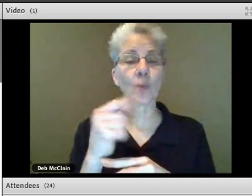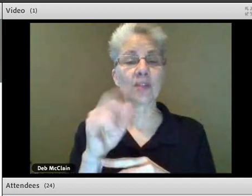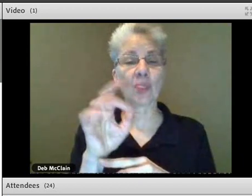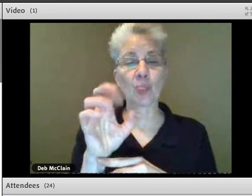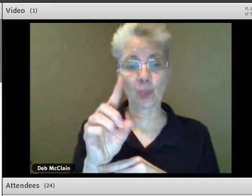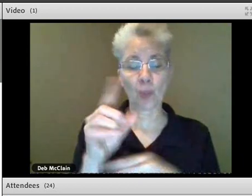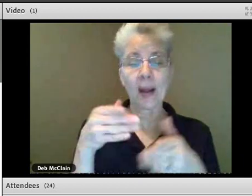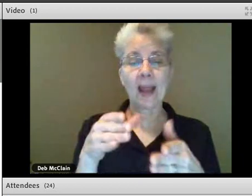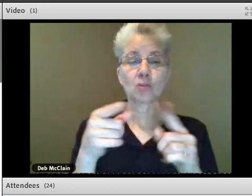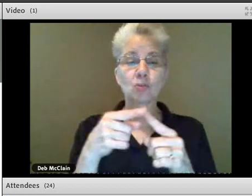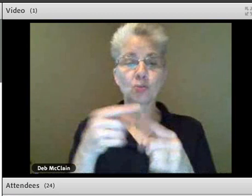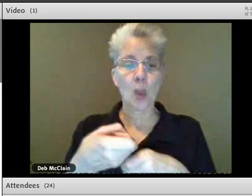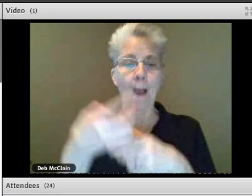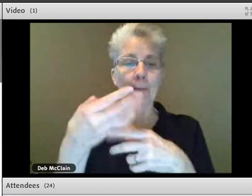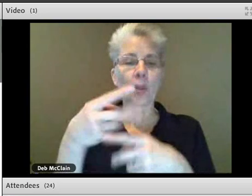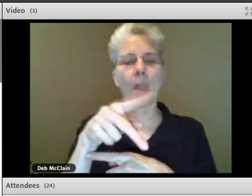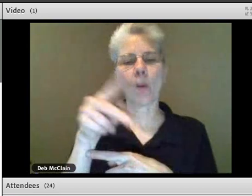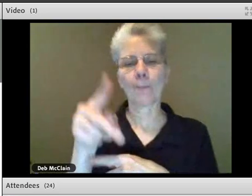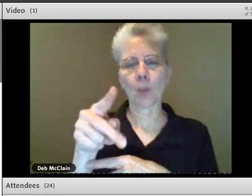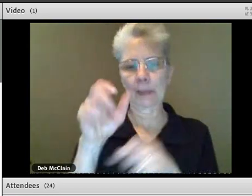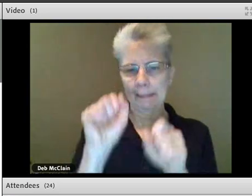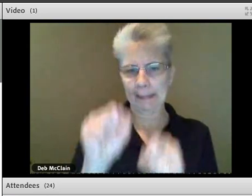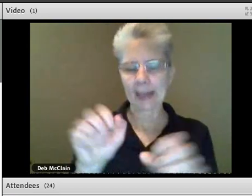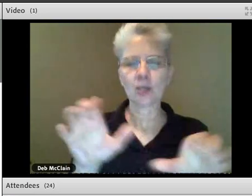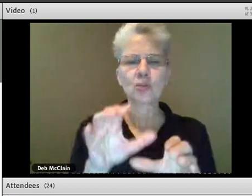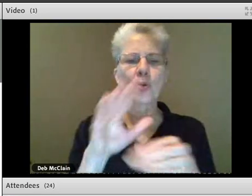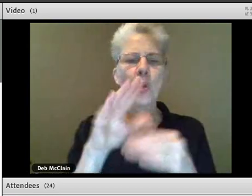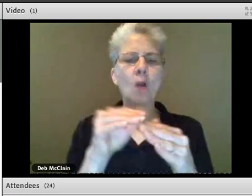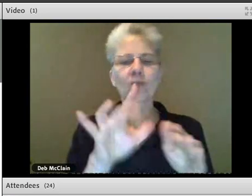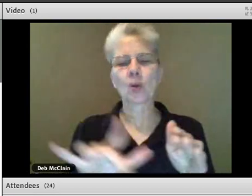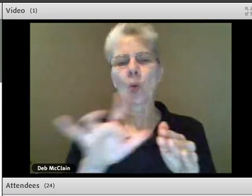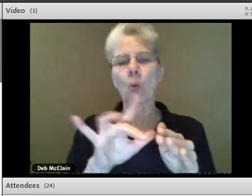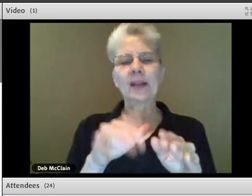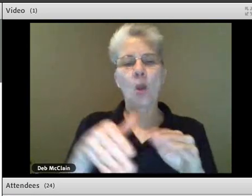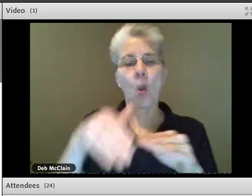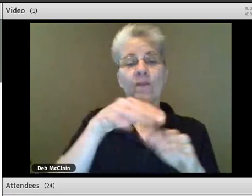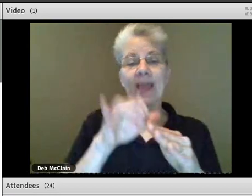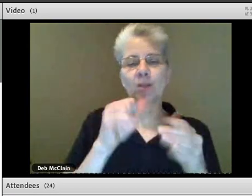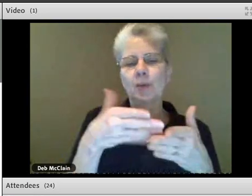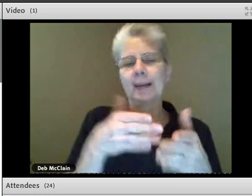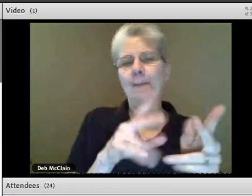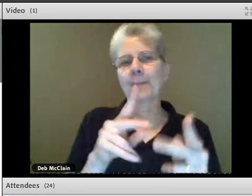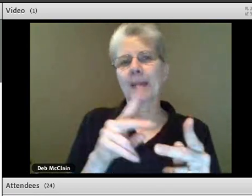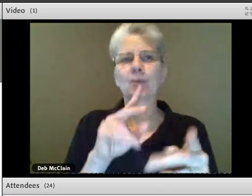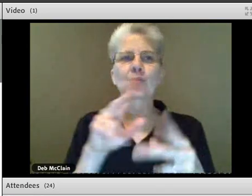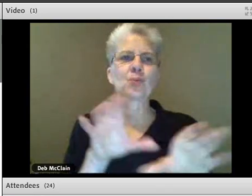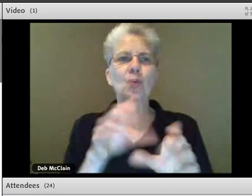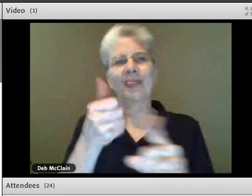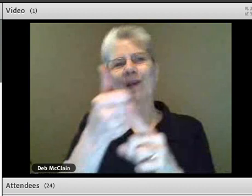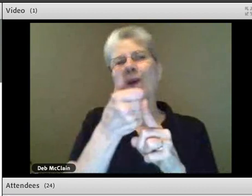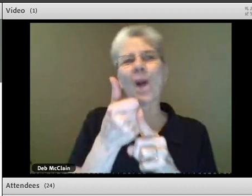to upload a PowerPoint and do all your recording over it so you can allow people to kind of do their own presentations,